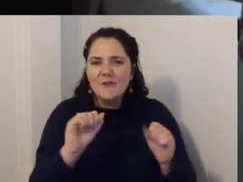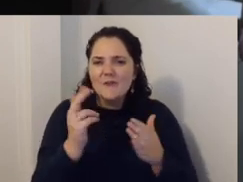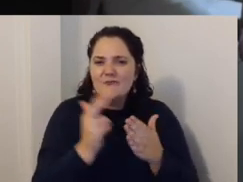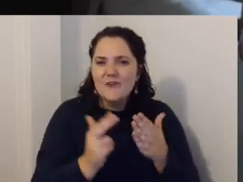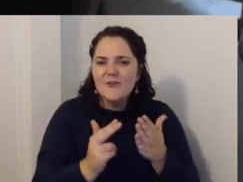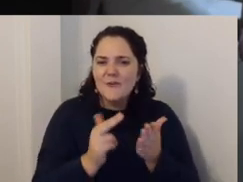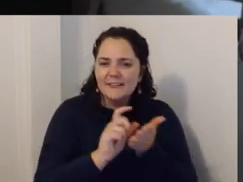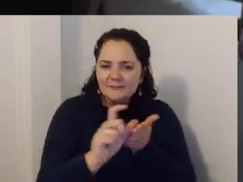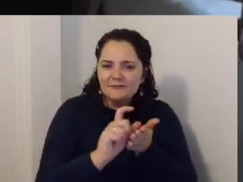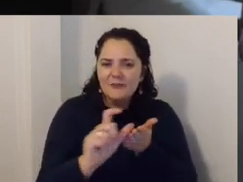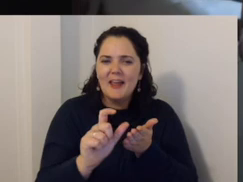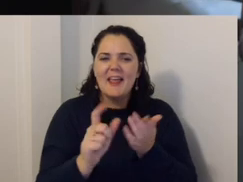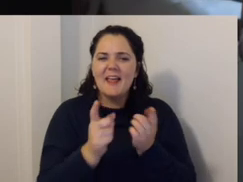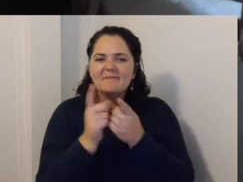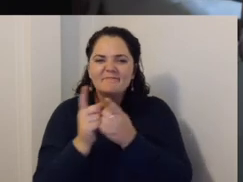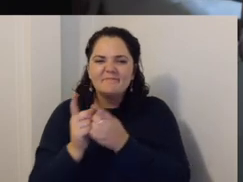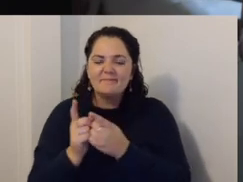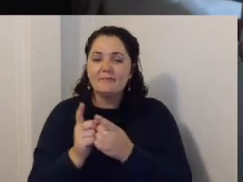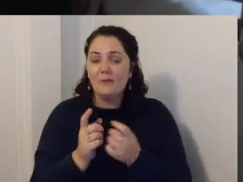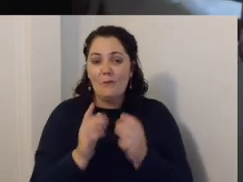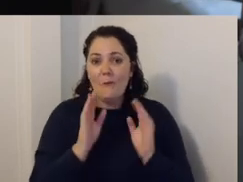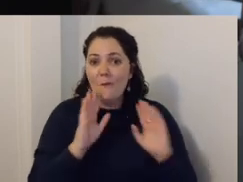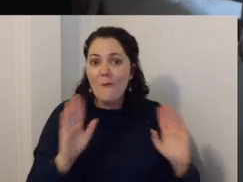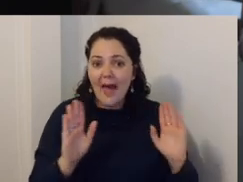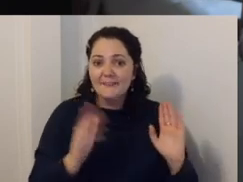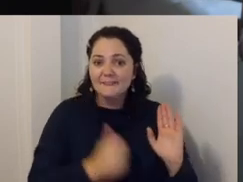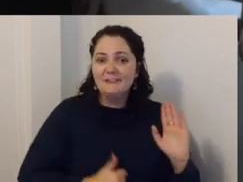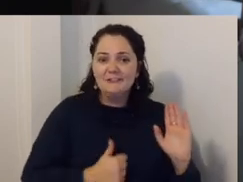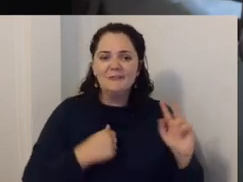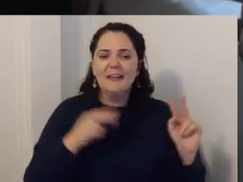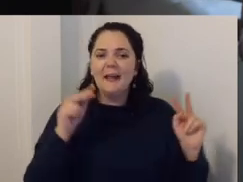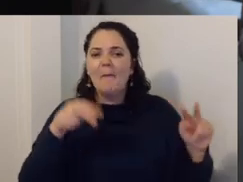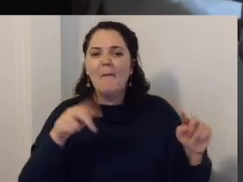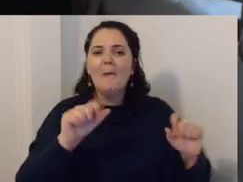it's wonderful to see what you're working on to look at it, I know that that Atticus